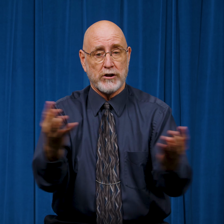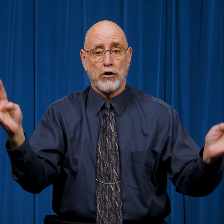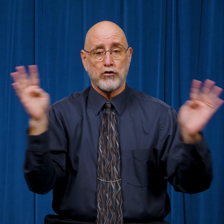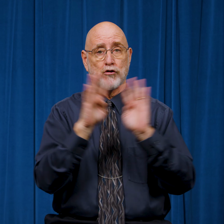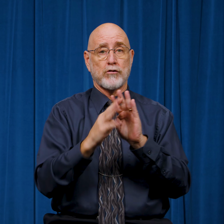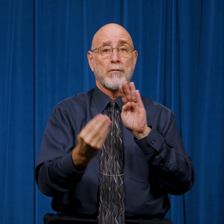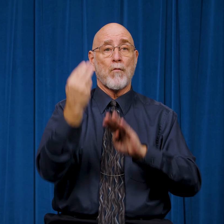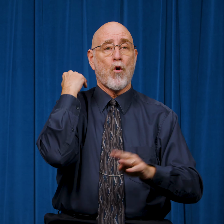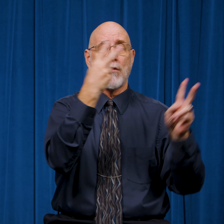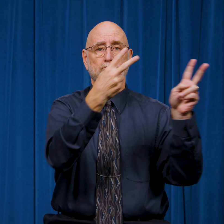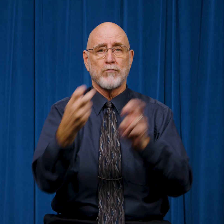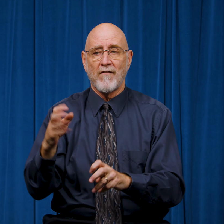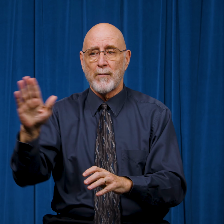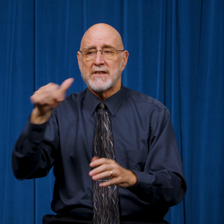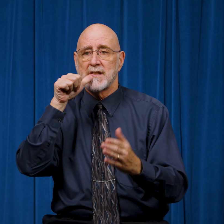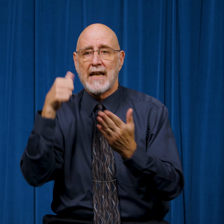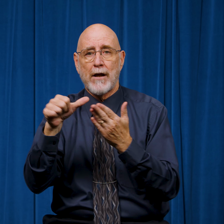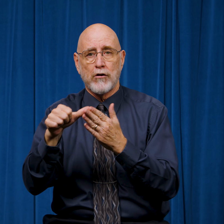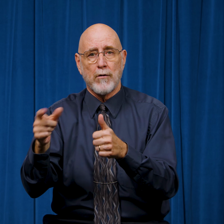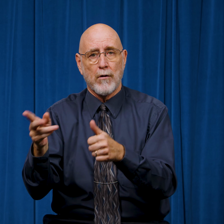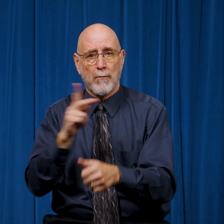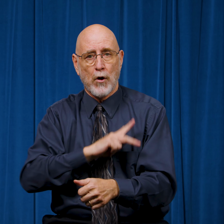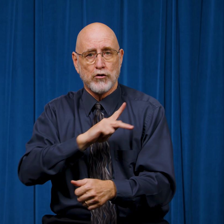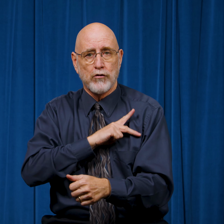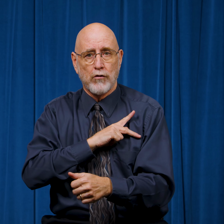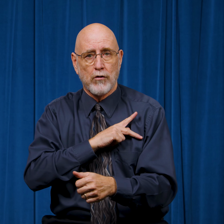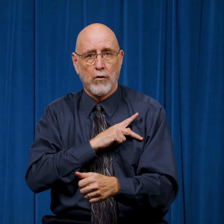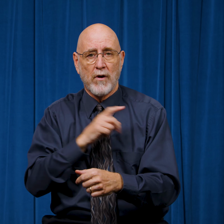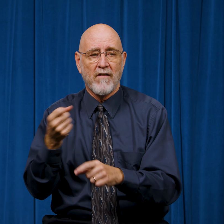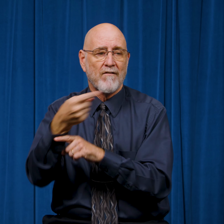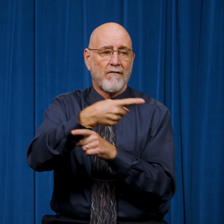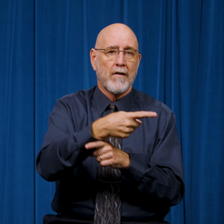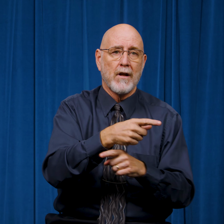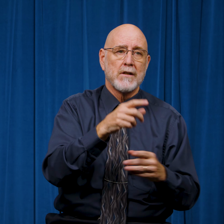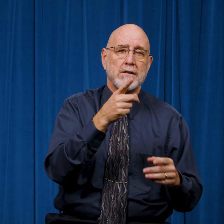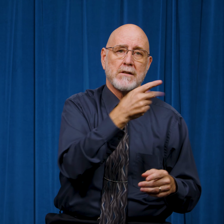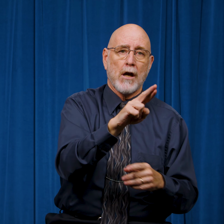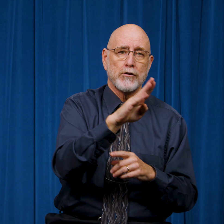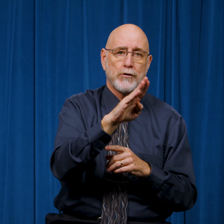comes from a personal letter with fellow-Founder, Dr. Benjamin Rush: